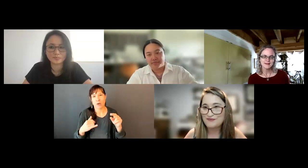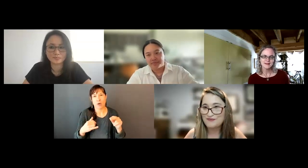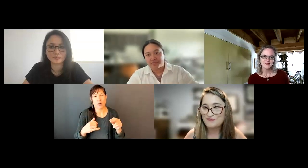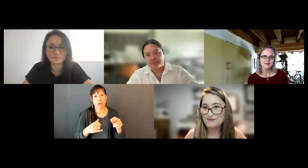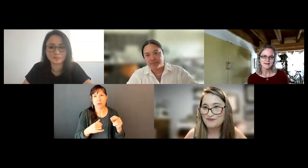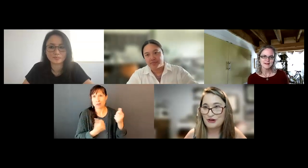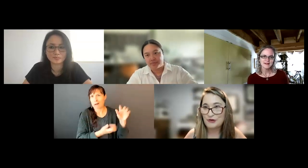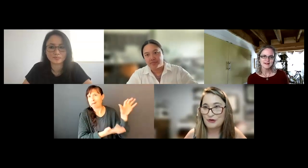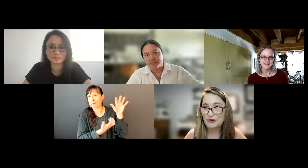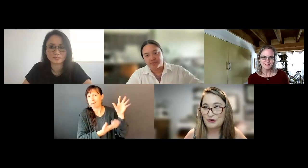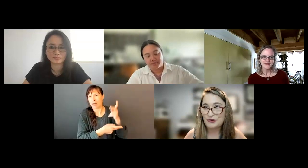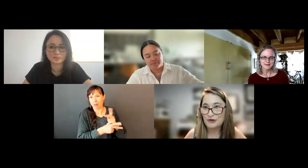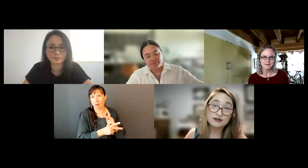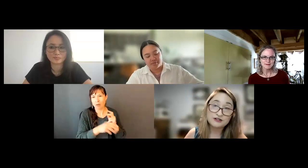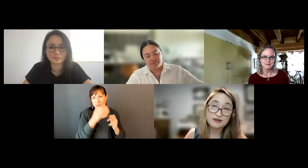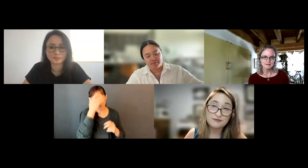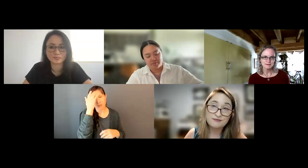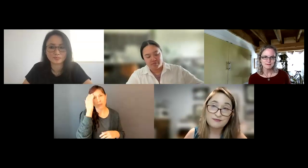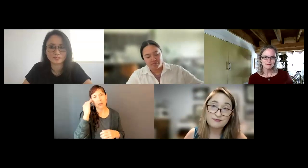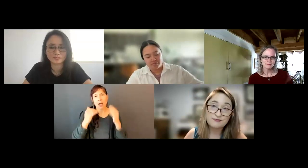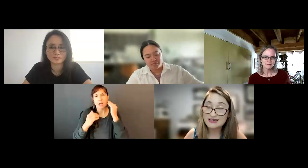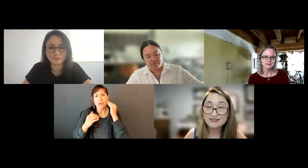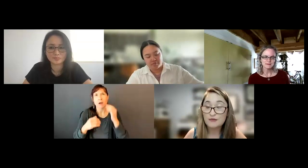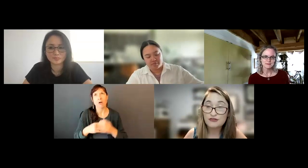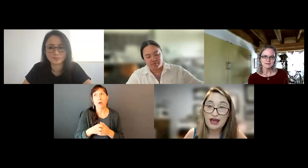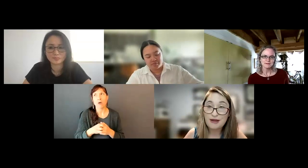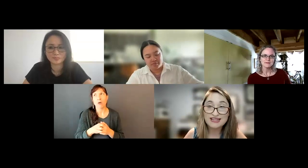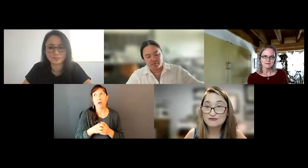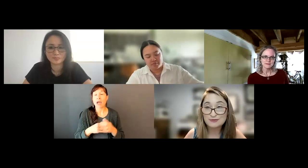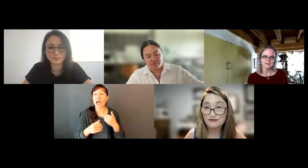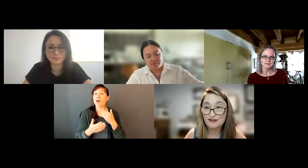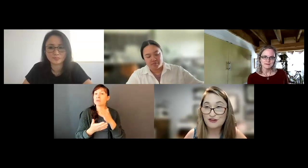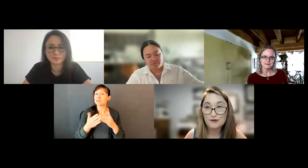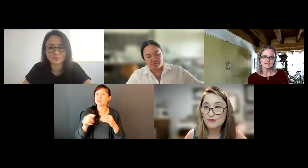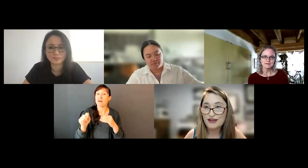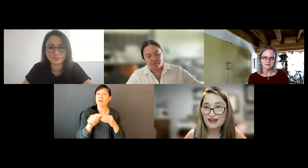So, you know, I know that there are some things available that I might need to explore further,